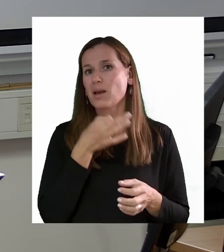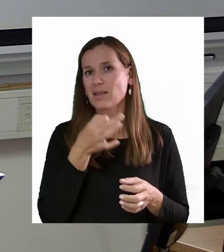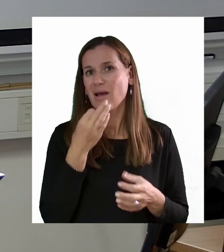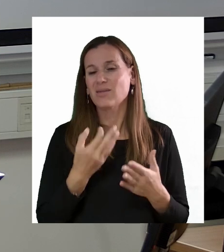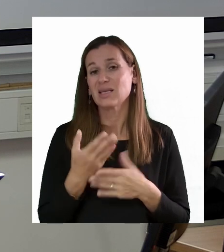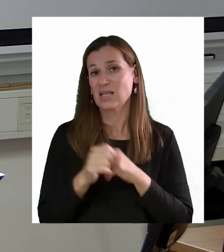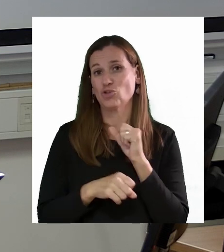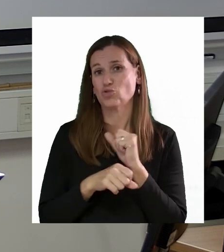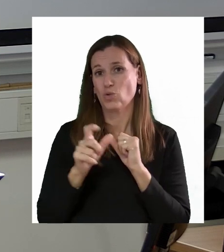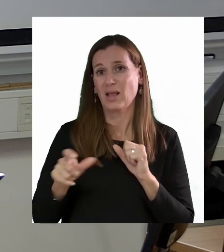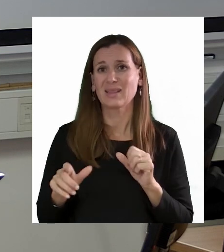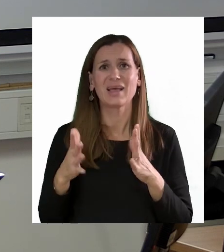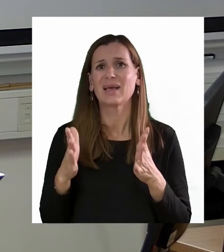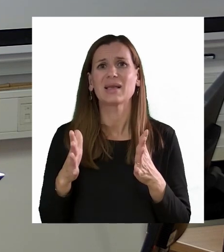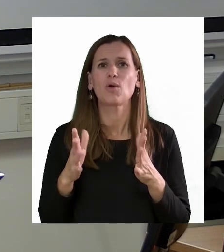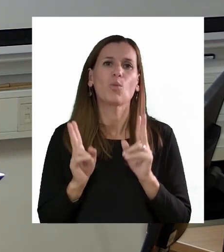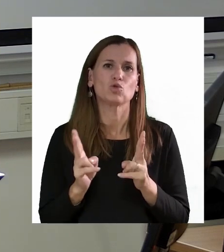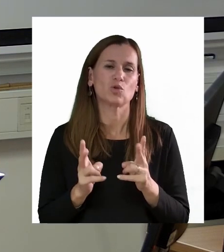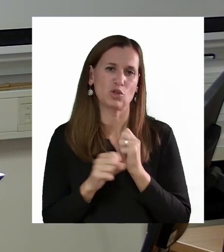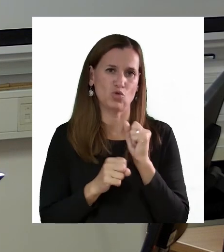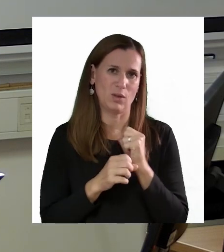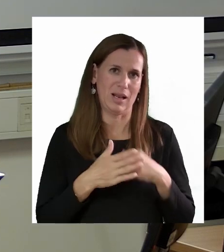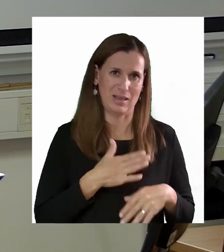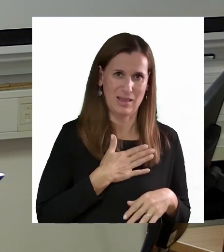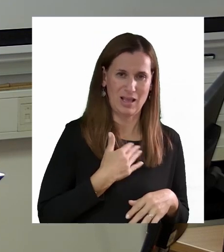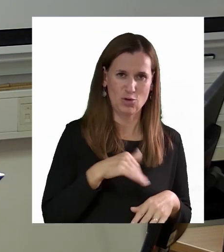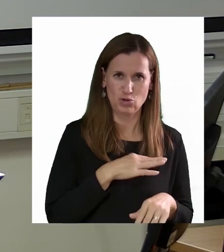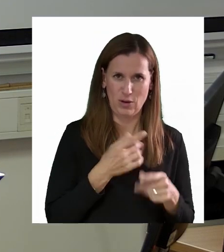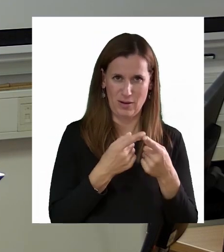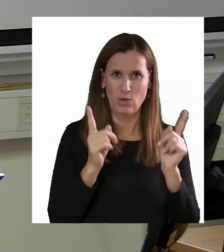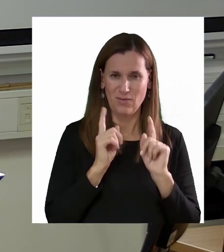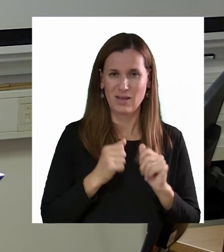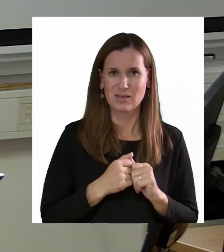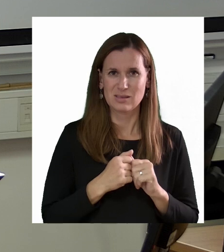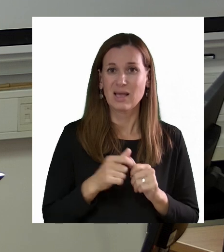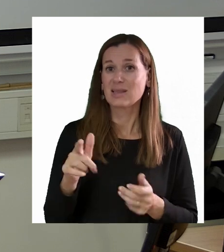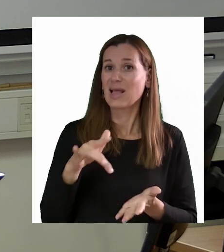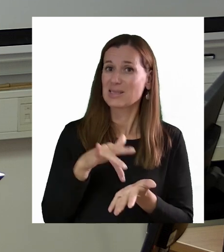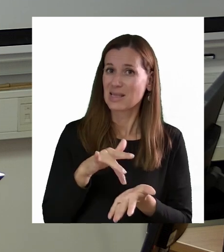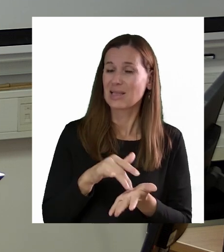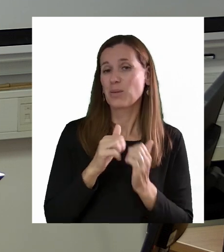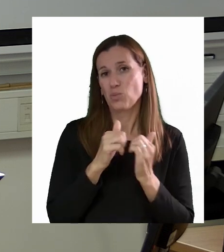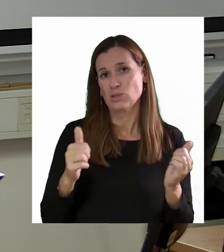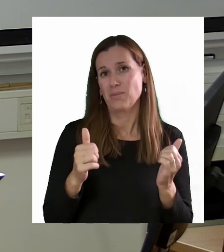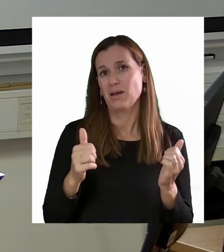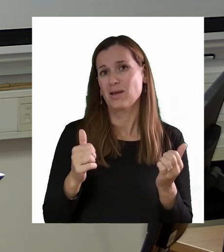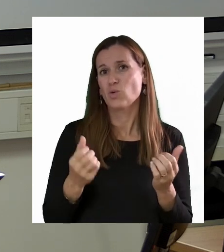doesn't have a chance to study in our university. So this centre especially created for such kind of events.